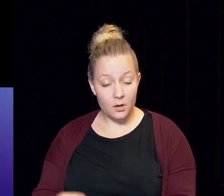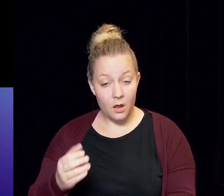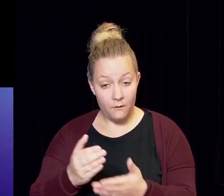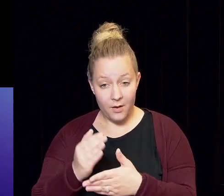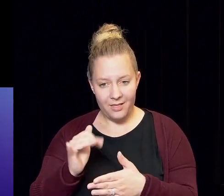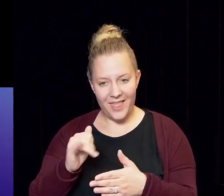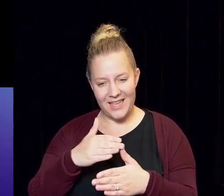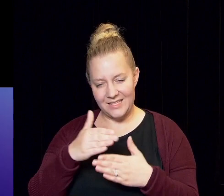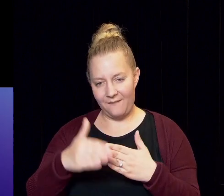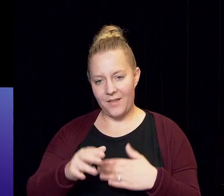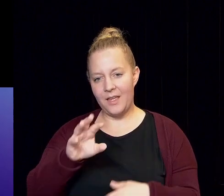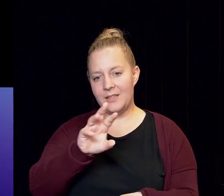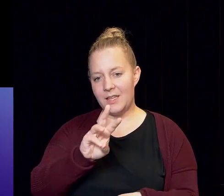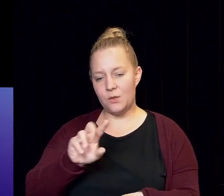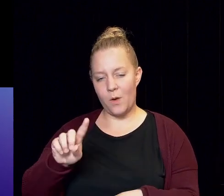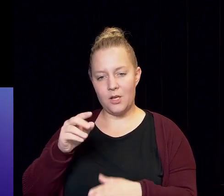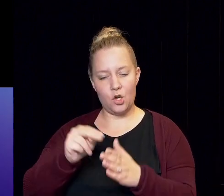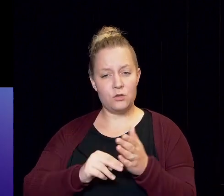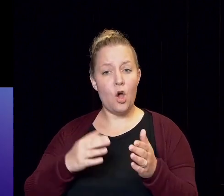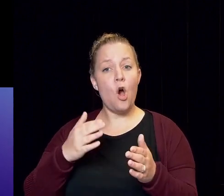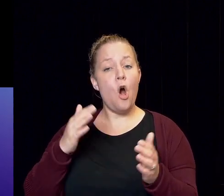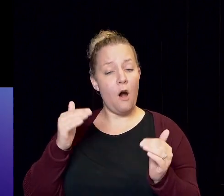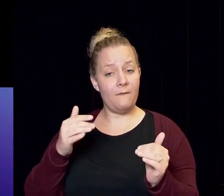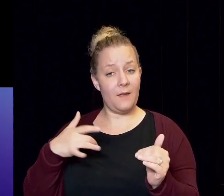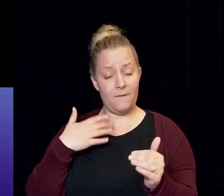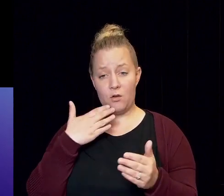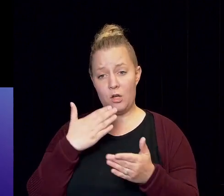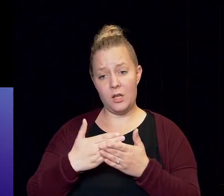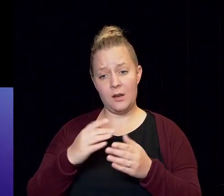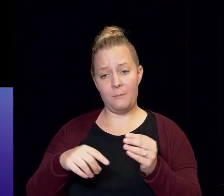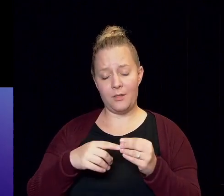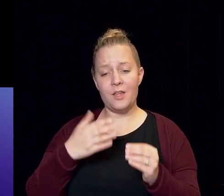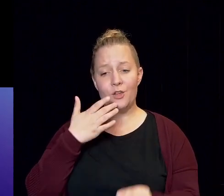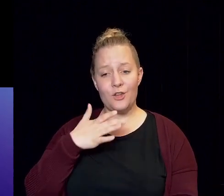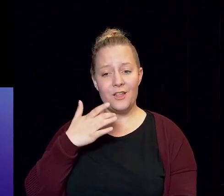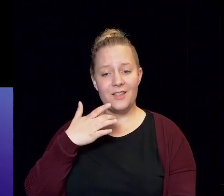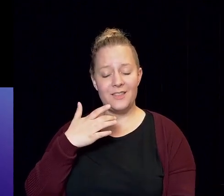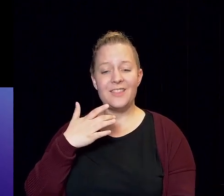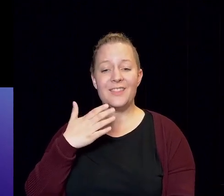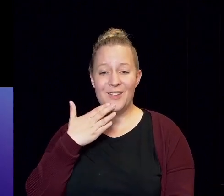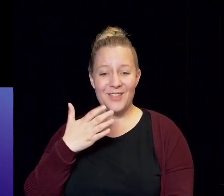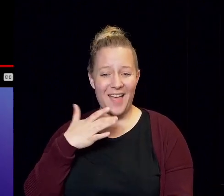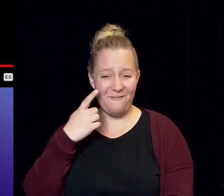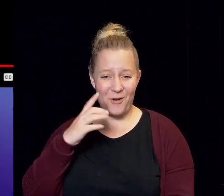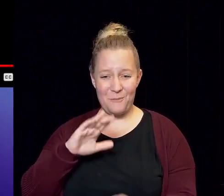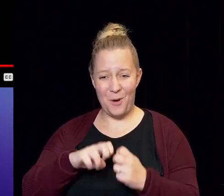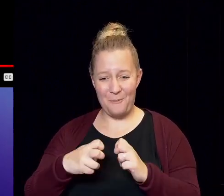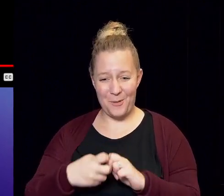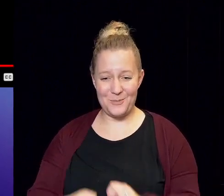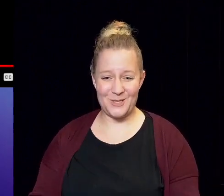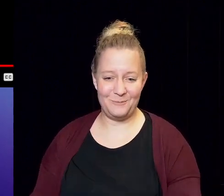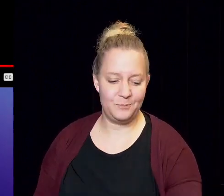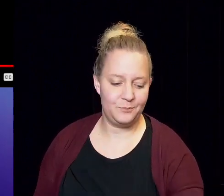end of 6-1 notes. Hopefully, we feel pretty good about this and good luck on your problems!